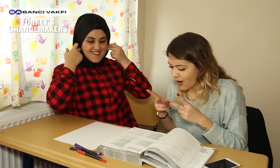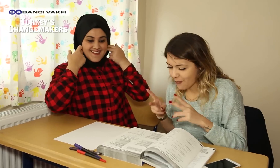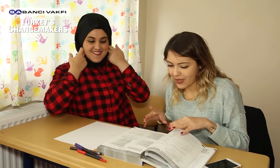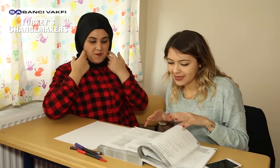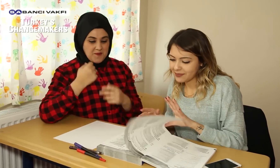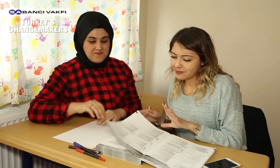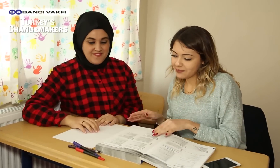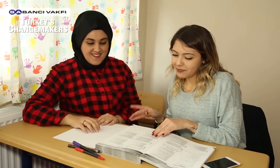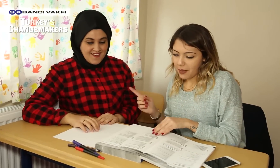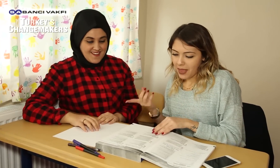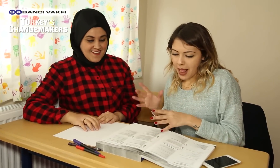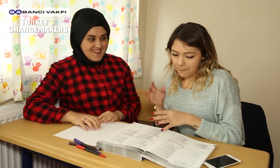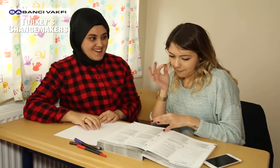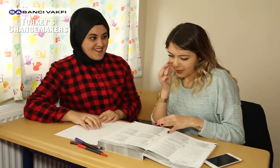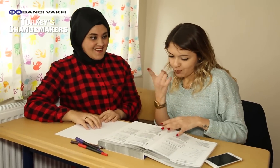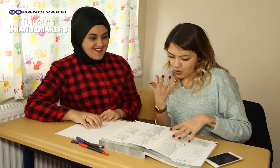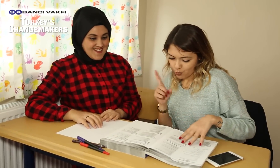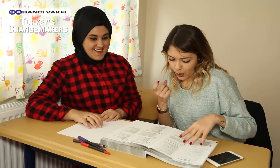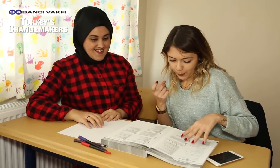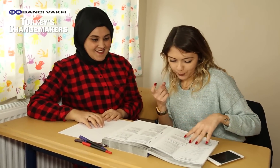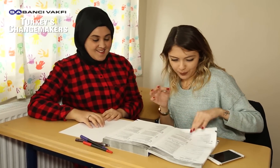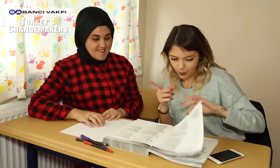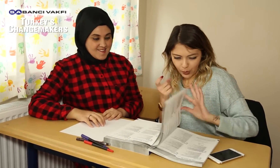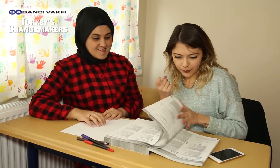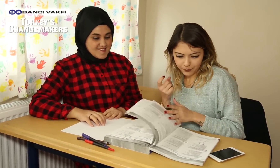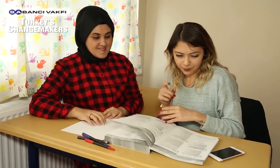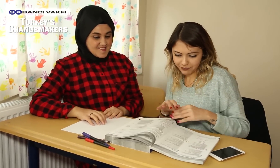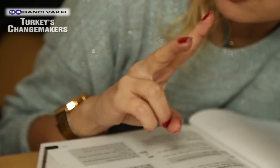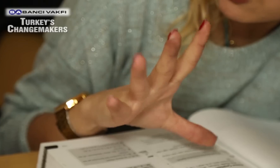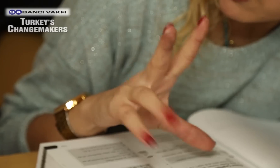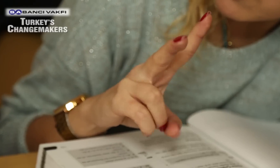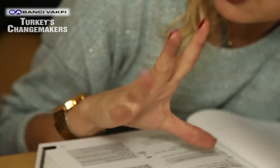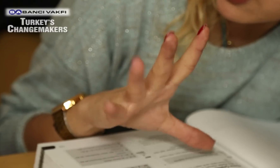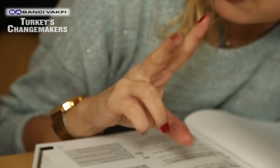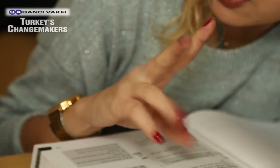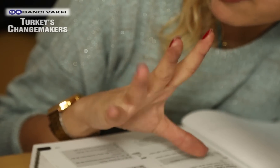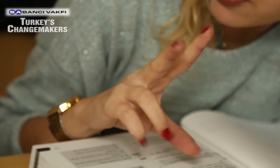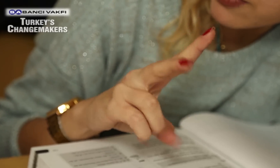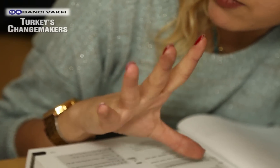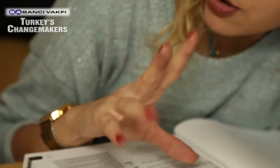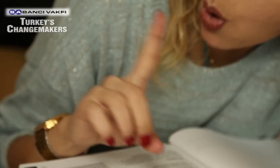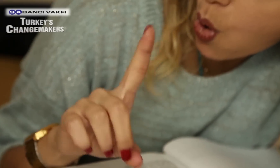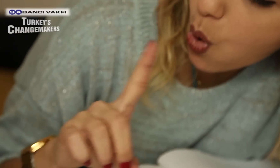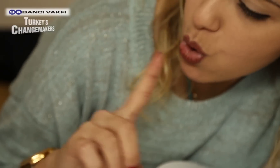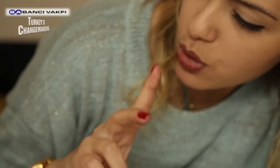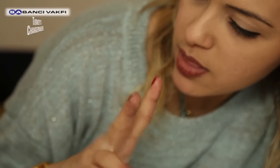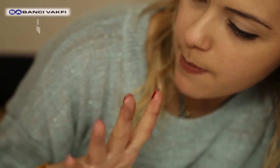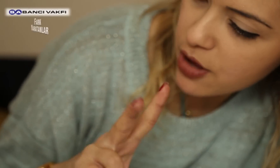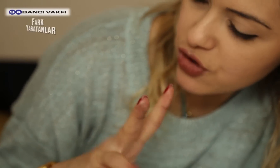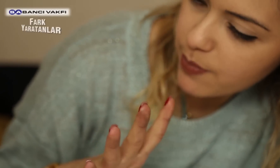Pelin Baykan worked for equal opportunity in education. She reached thousands of persons having impaired hearing.